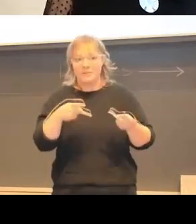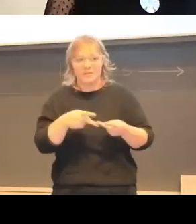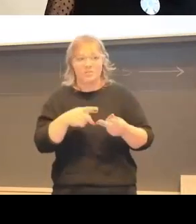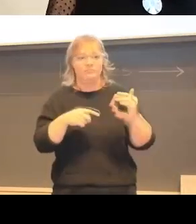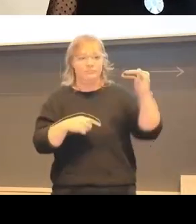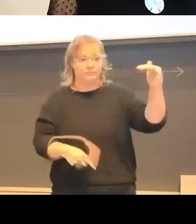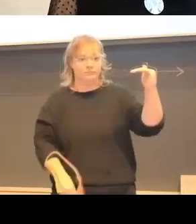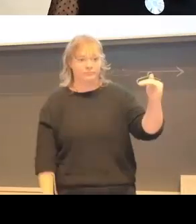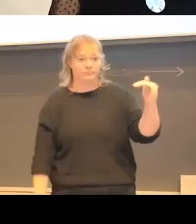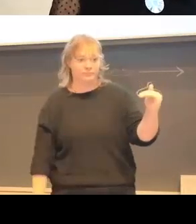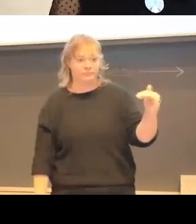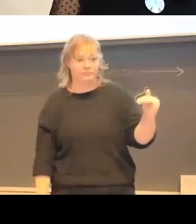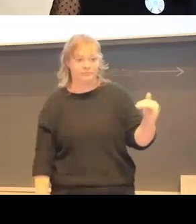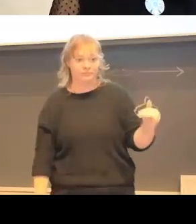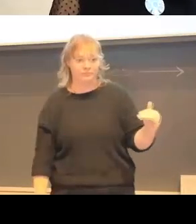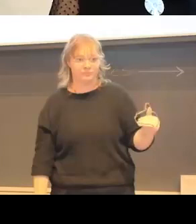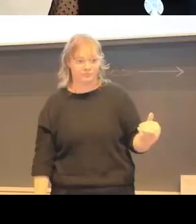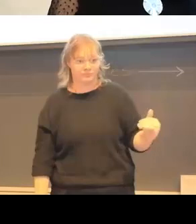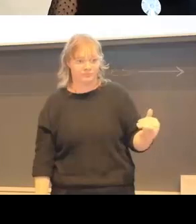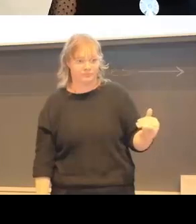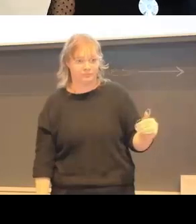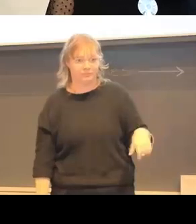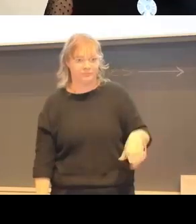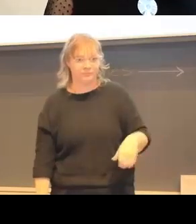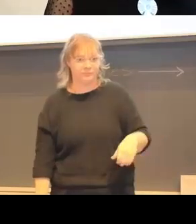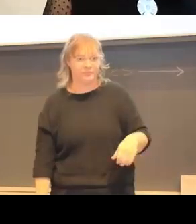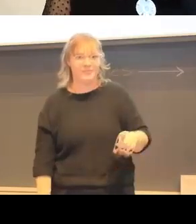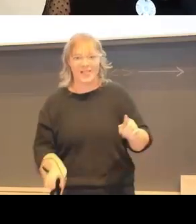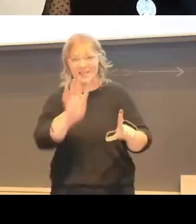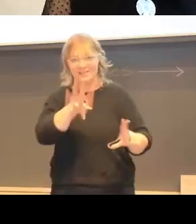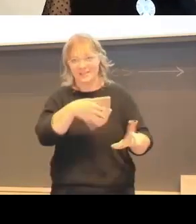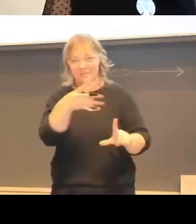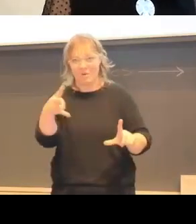interaction and position by cycle interaction this cap table captures the main effects as well as the